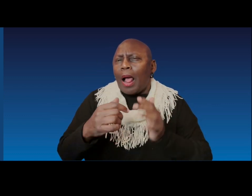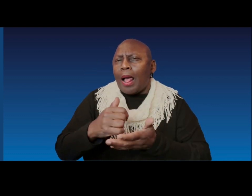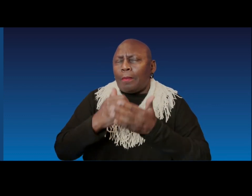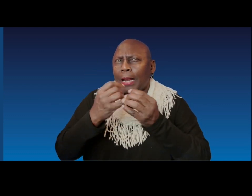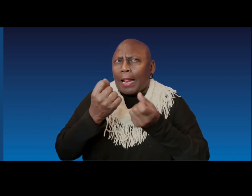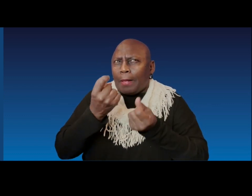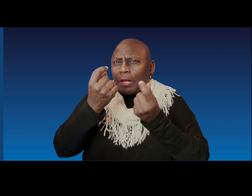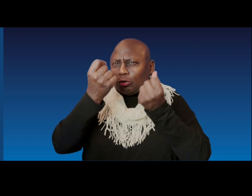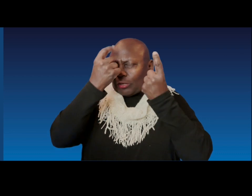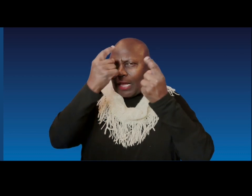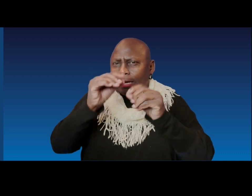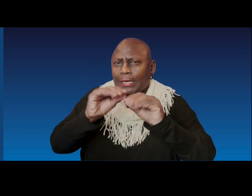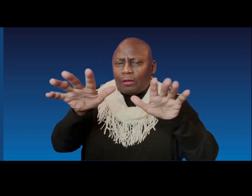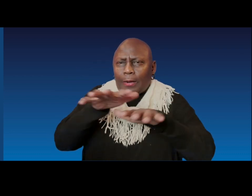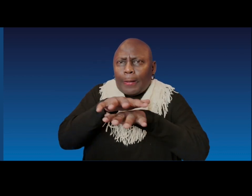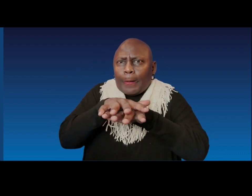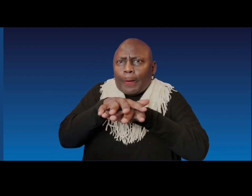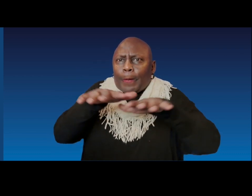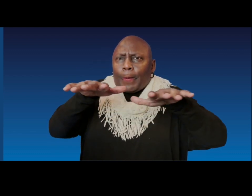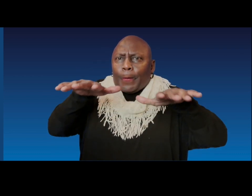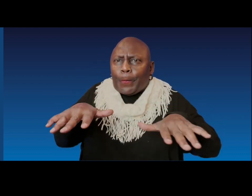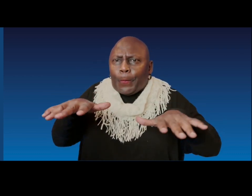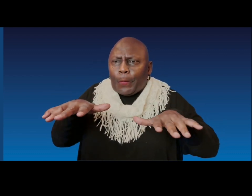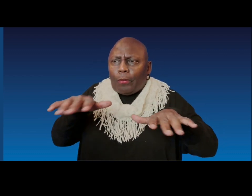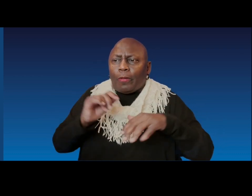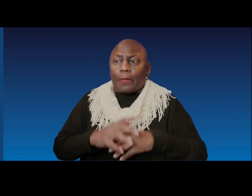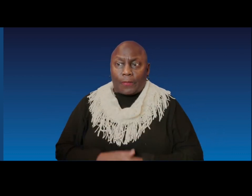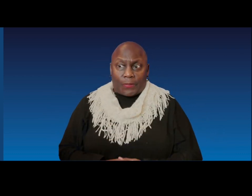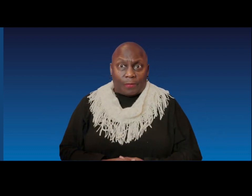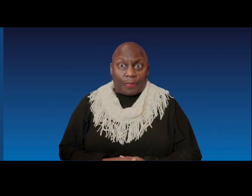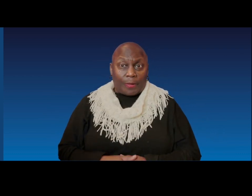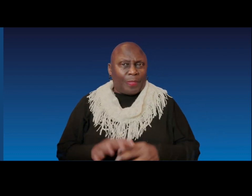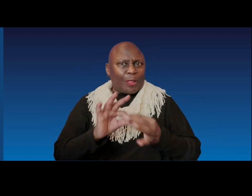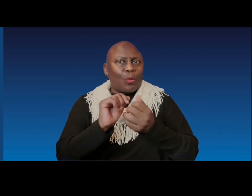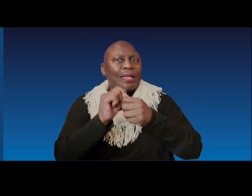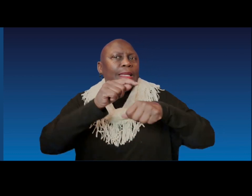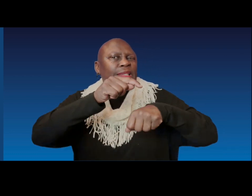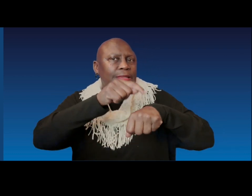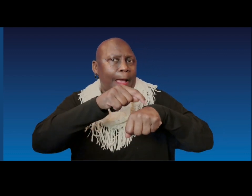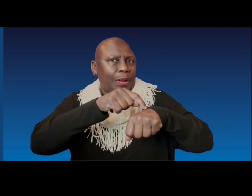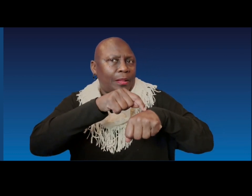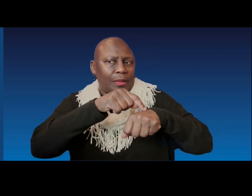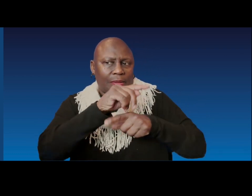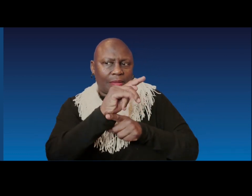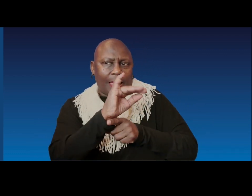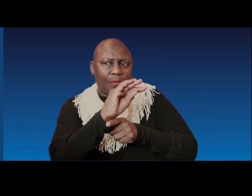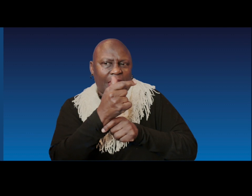It may help to have examples that provide a clearer distinction in relation to timing